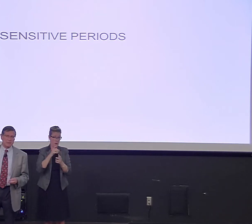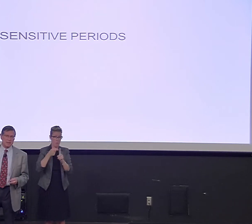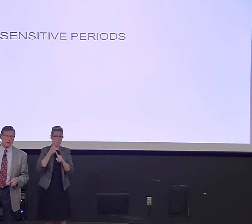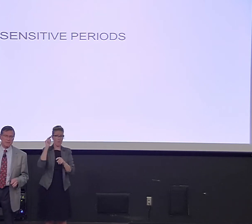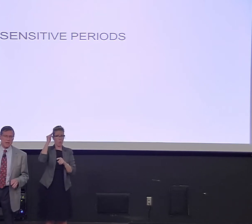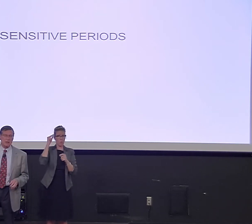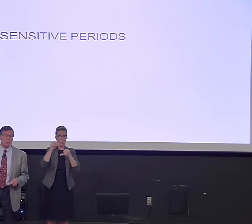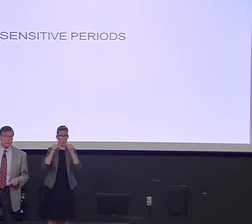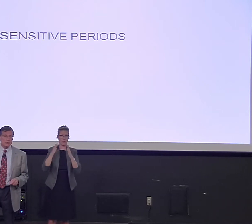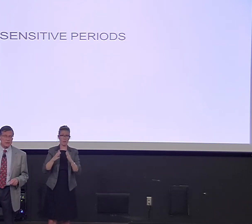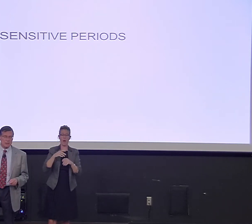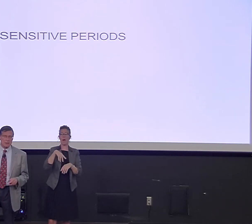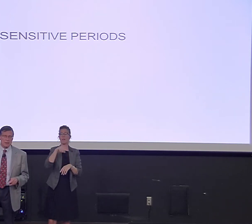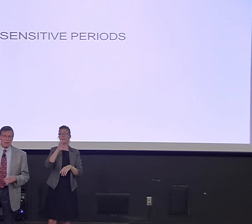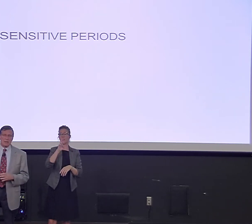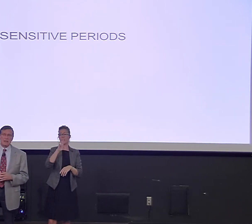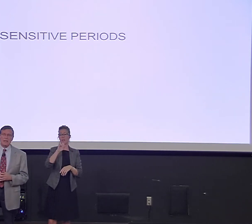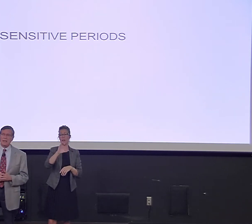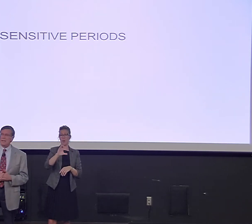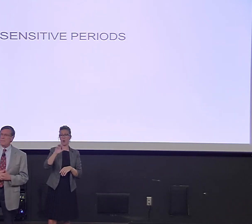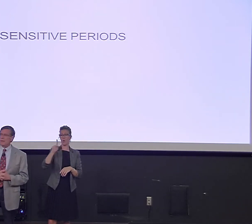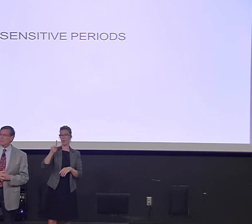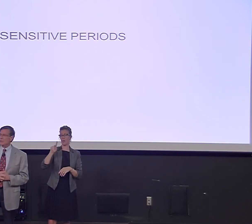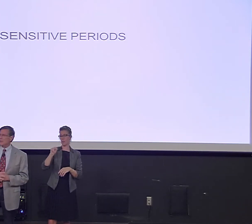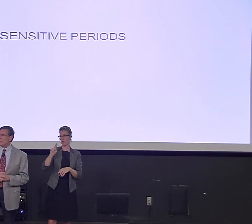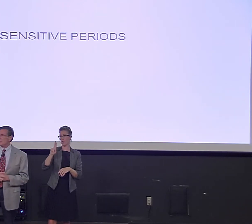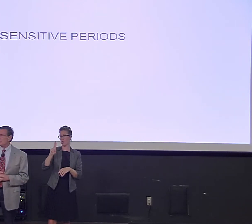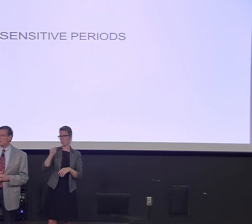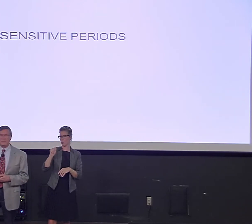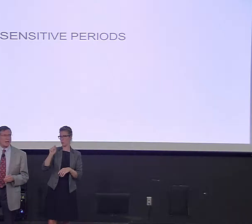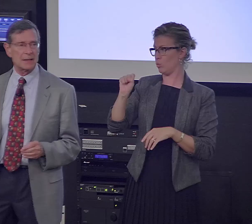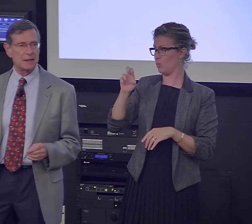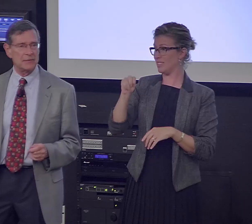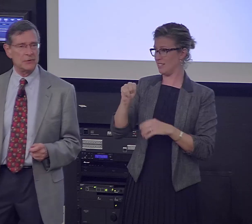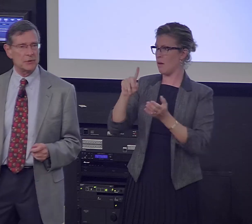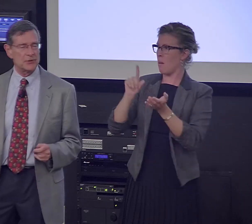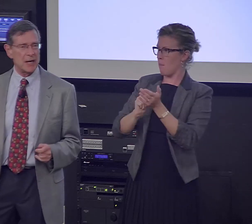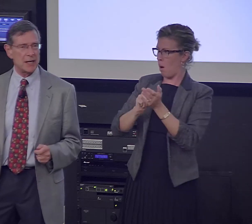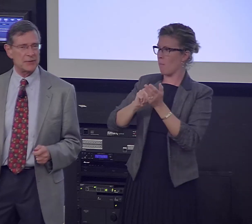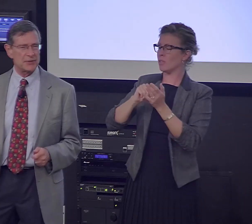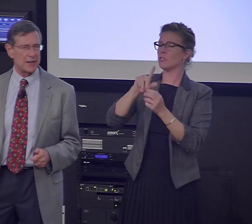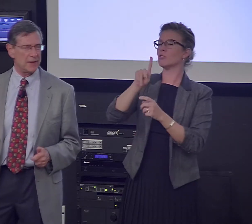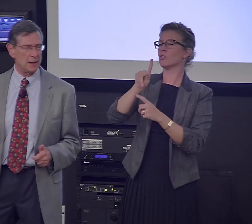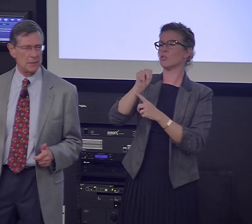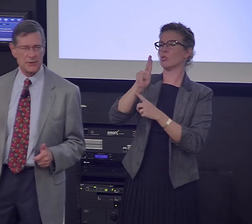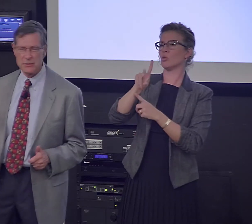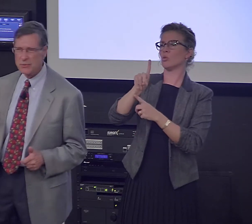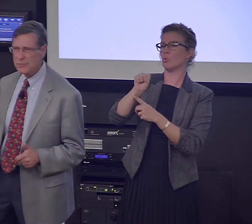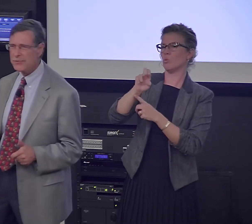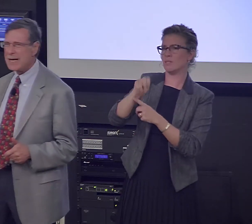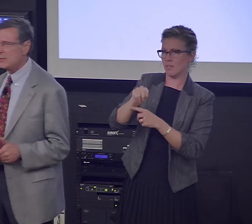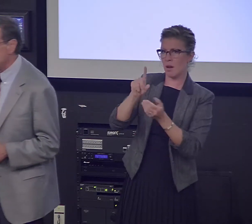by the name of Eric Newtson, he published in the Journal of Cognitive Neuroscience I think it was in 2002.